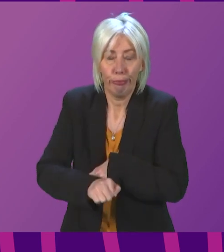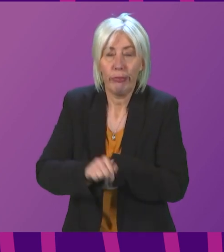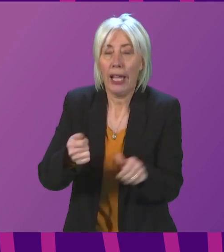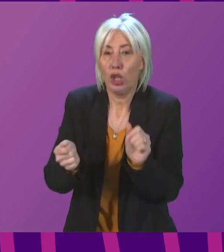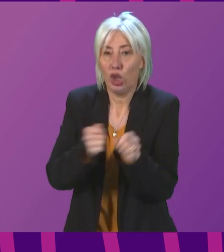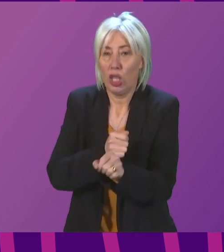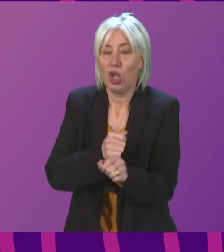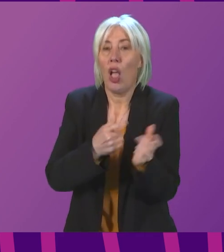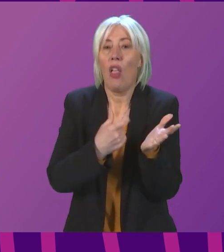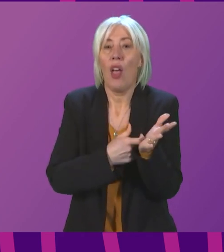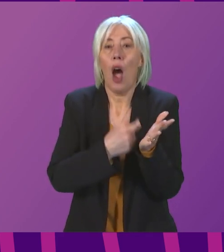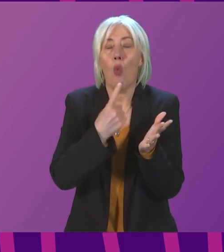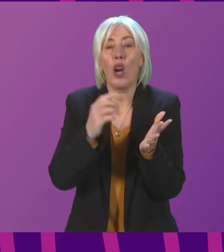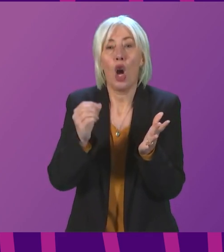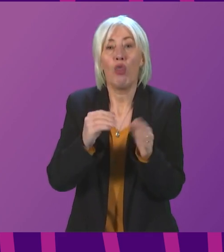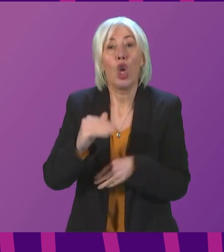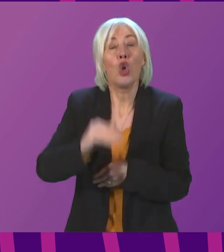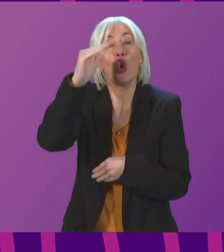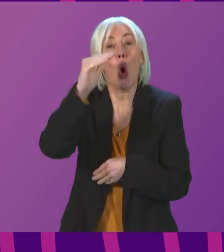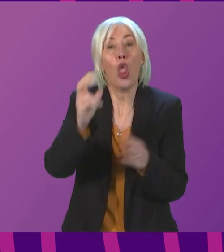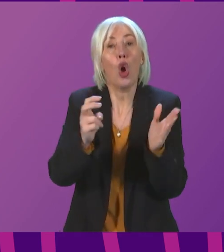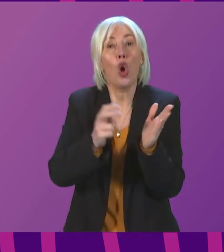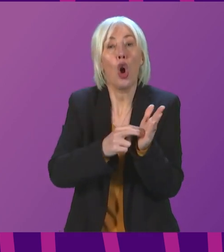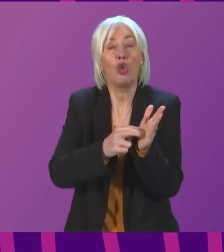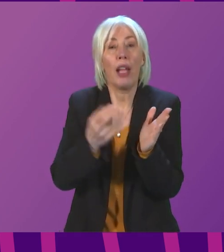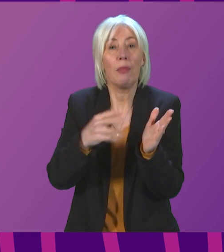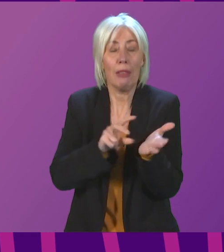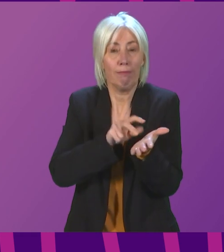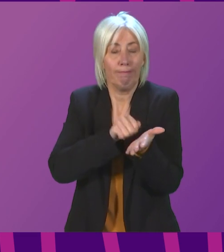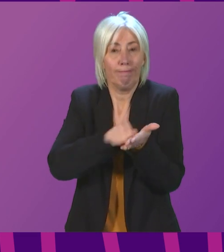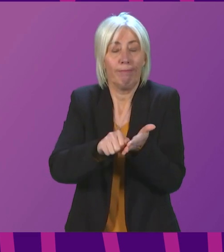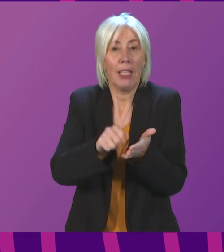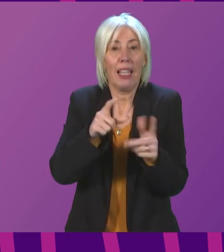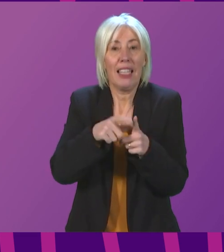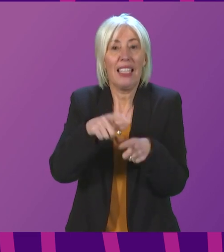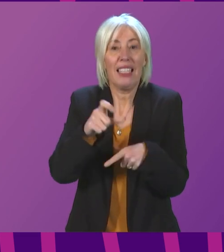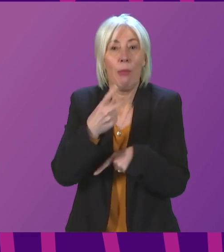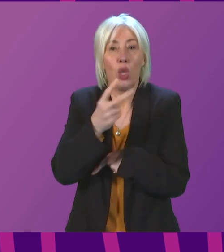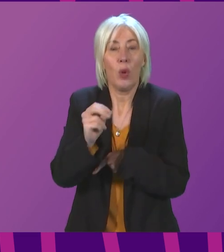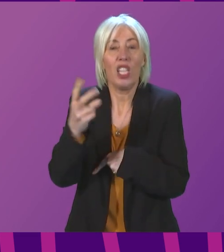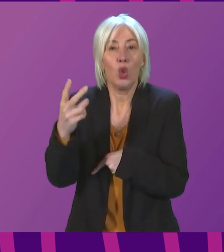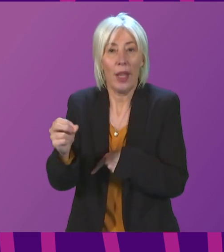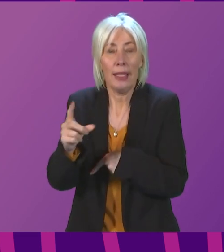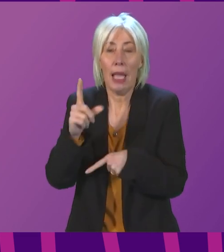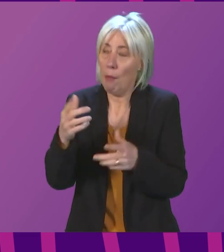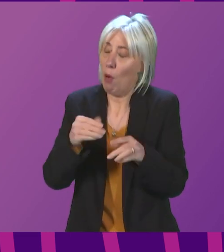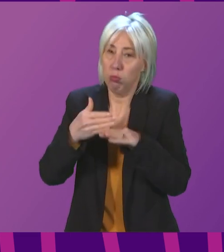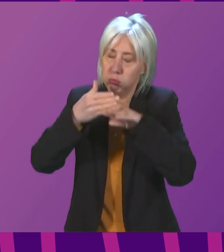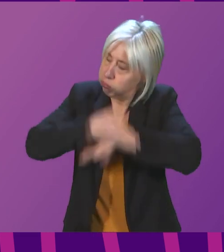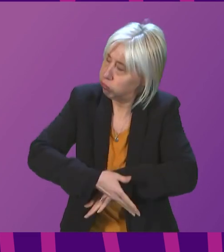The R100 north contract was signed in December 2020. Despite the pandemic, a huge amount of preparatory work has been completed since then.